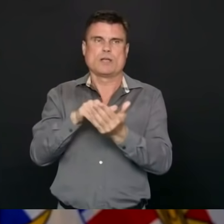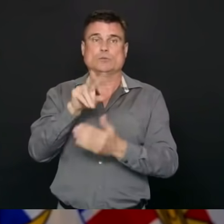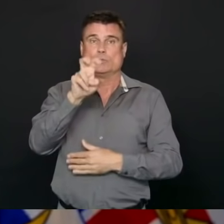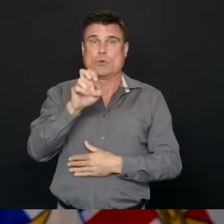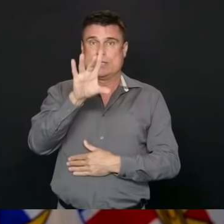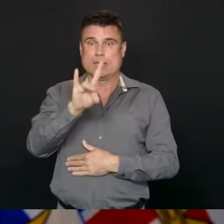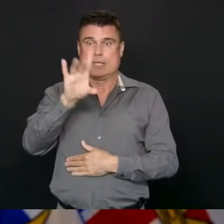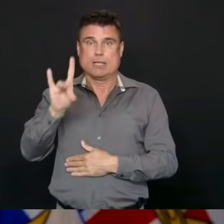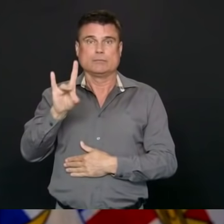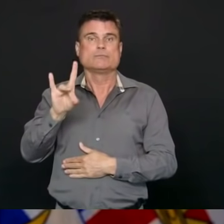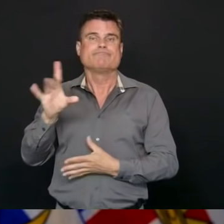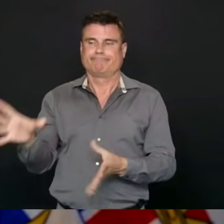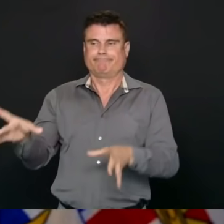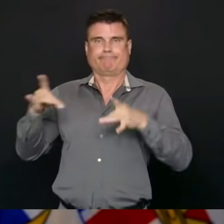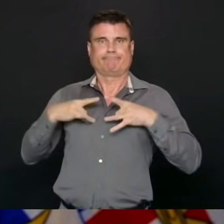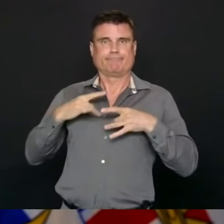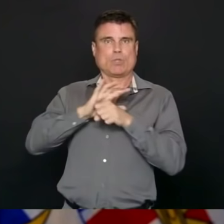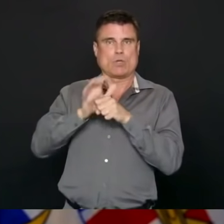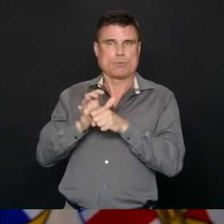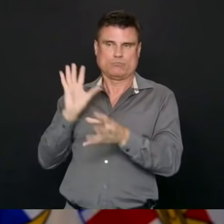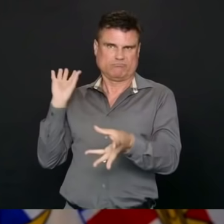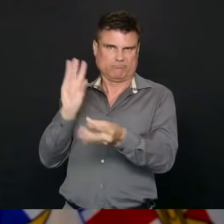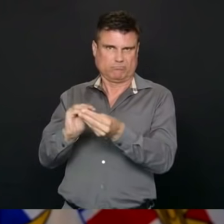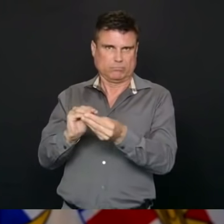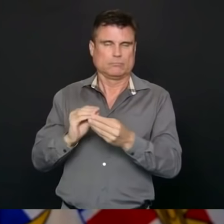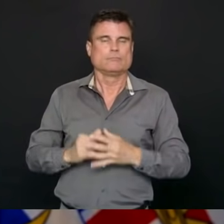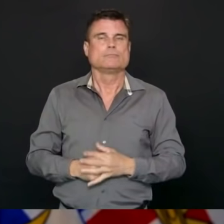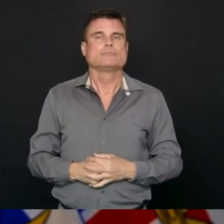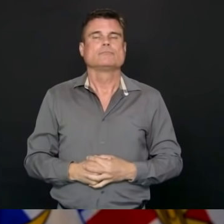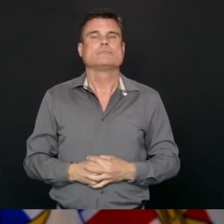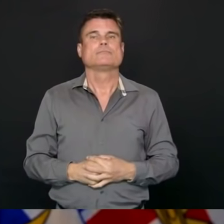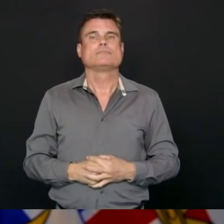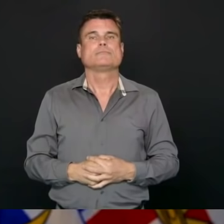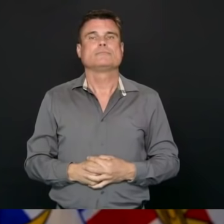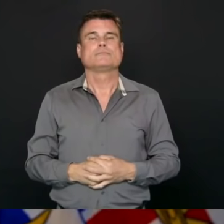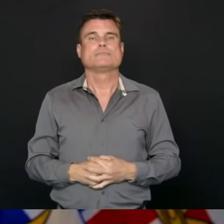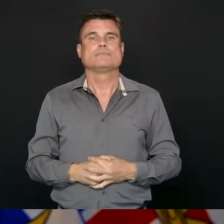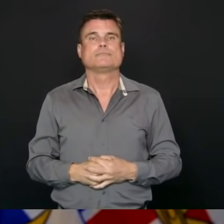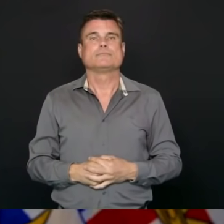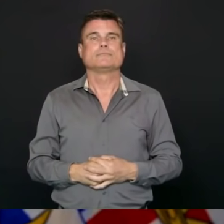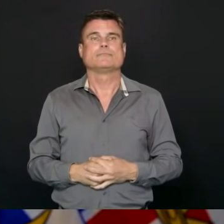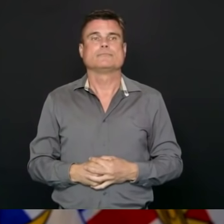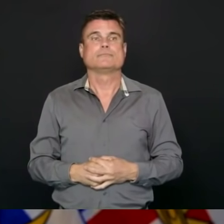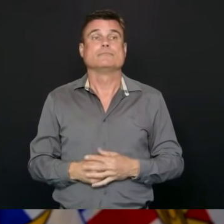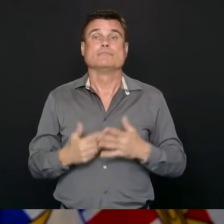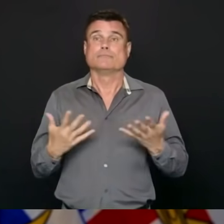wringing our total to 2288 people who have tested positive so far.